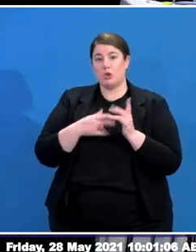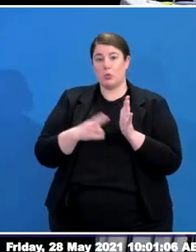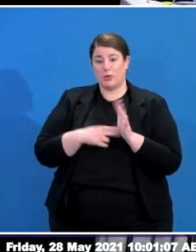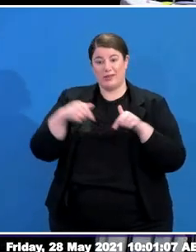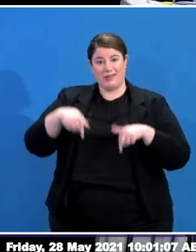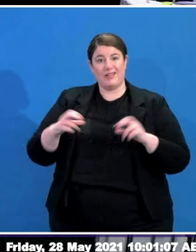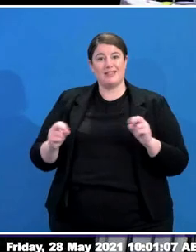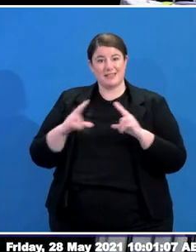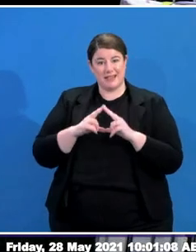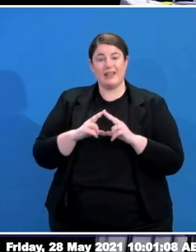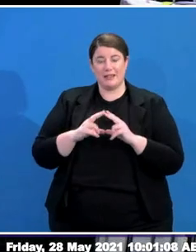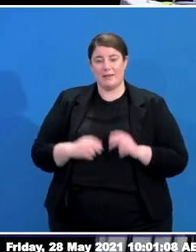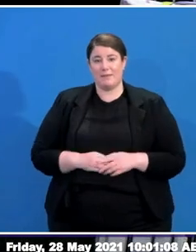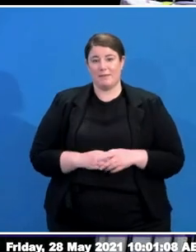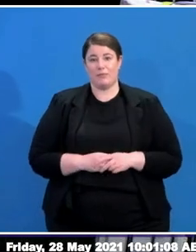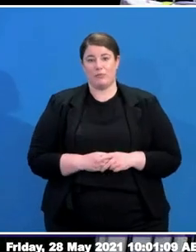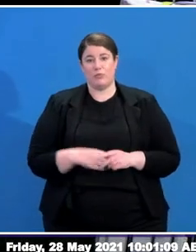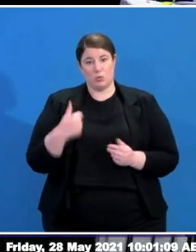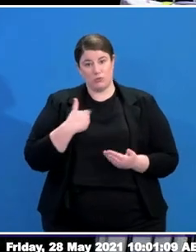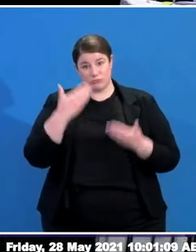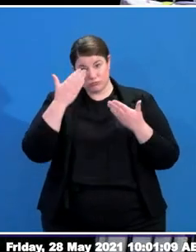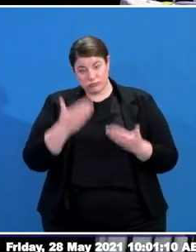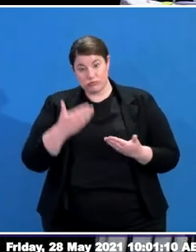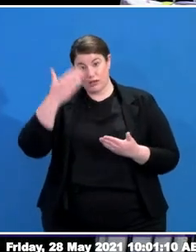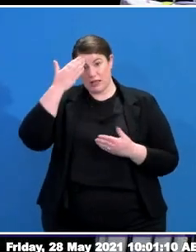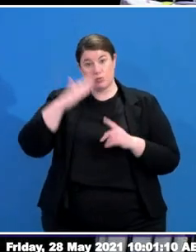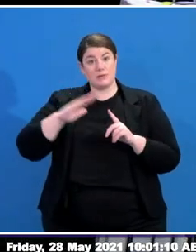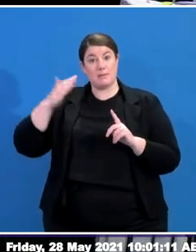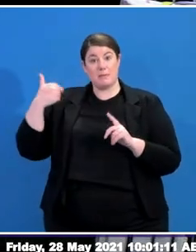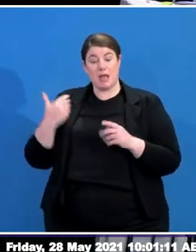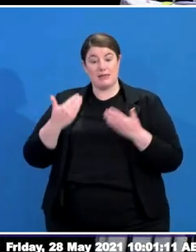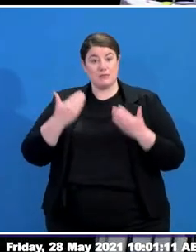located. We pay our respects to their Elders past, present and emerging.